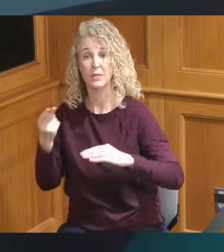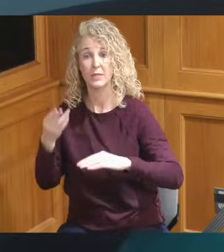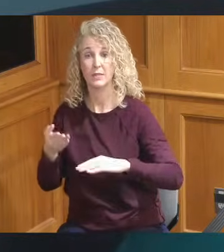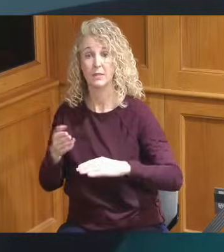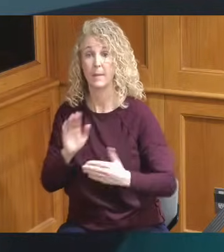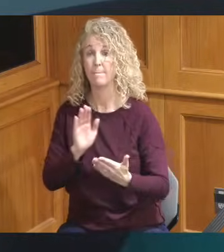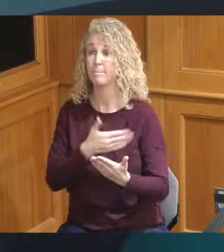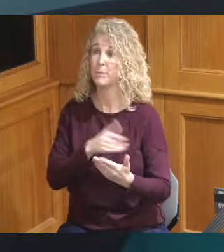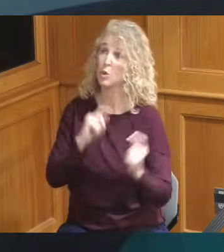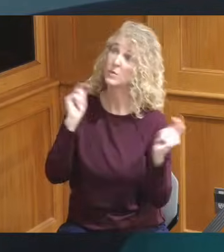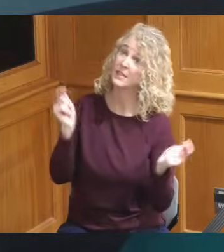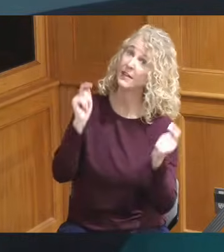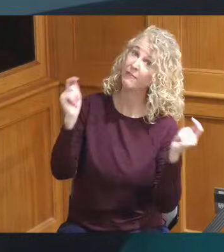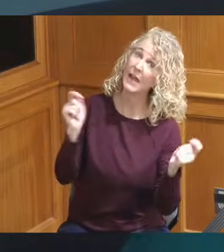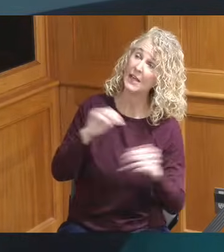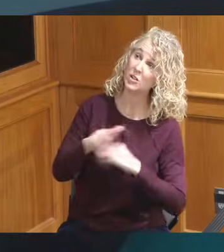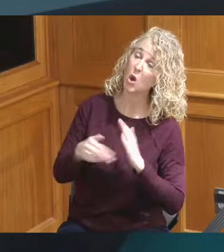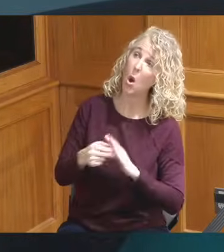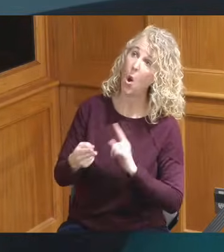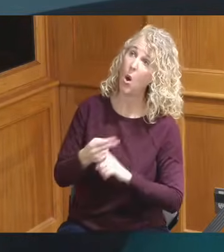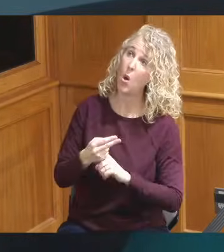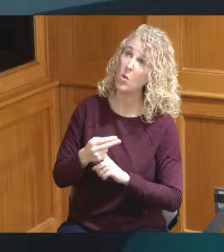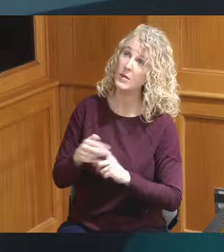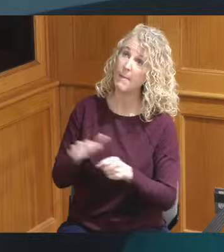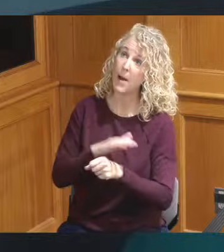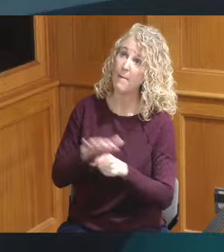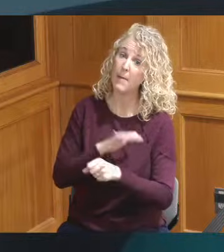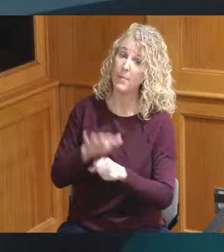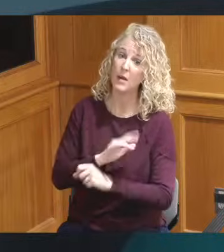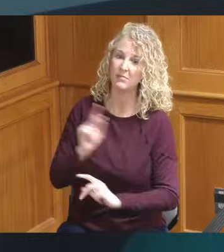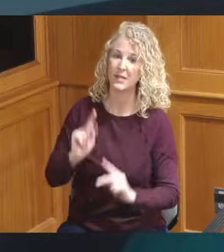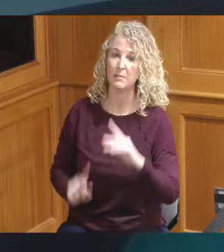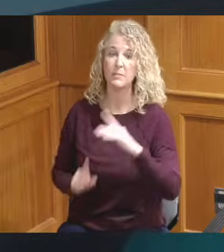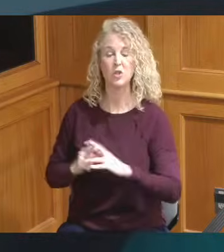that's booked all the rooms and now people come for music fest say well I want to stay in the